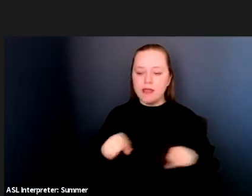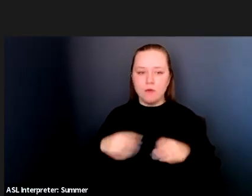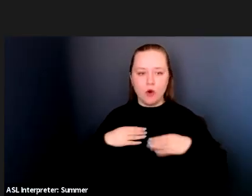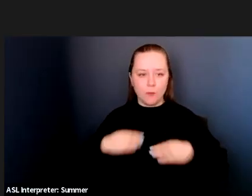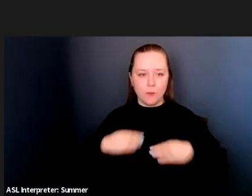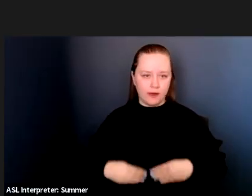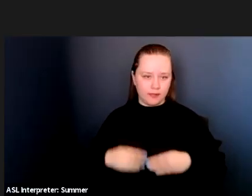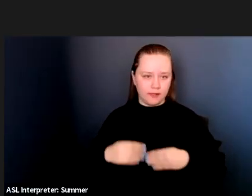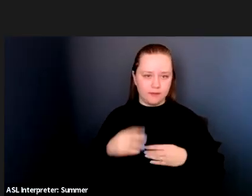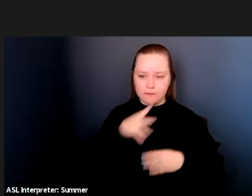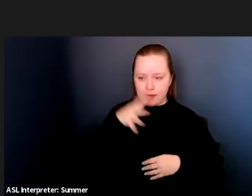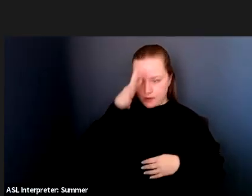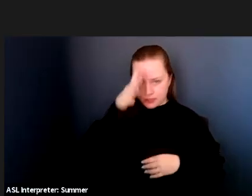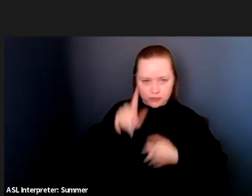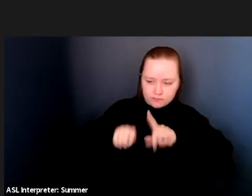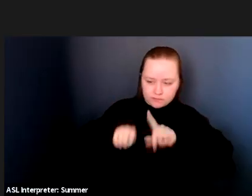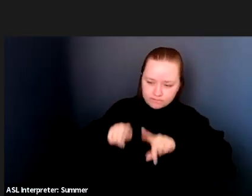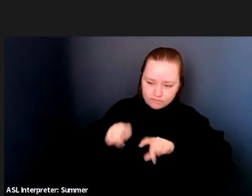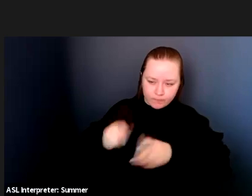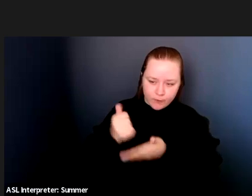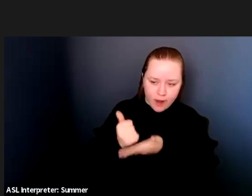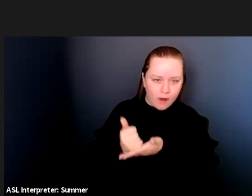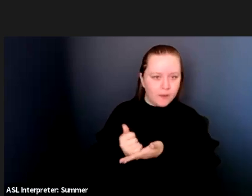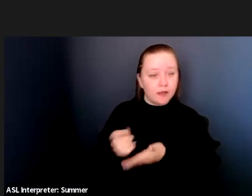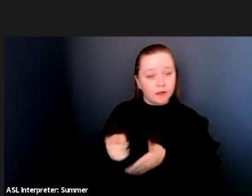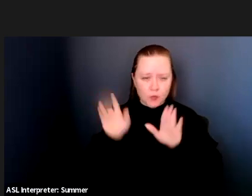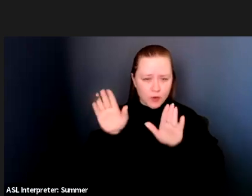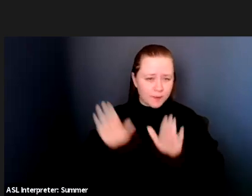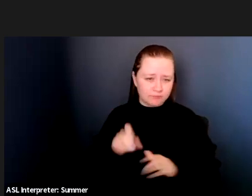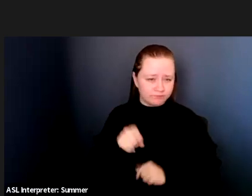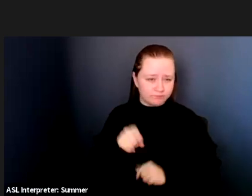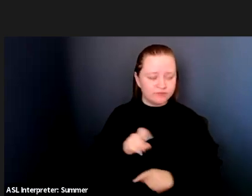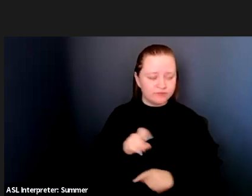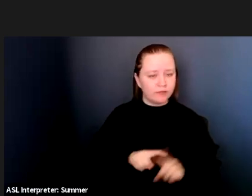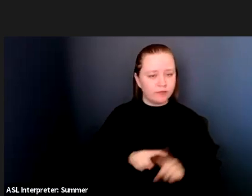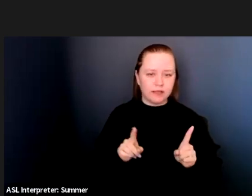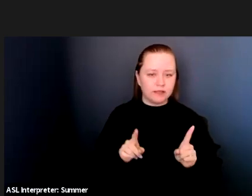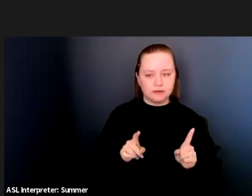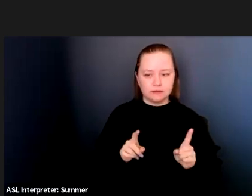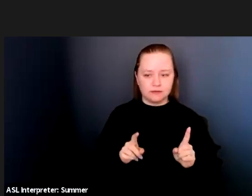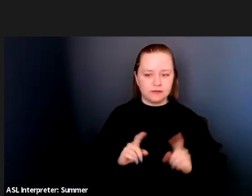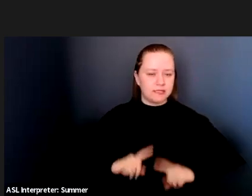I will say they were amazing, but it's different experiences.